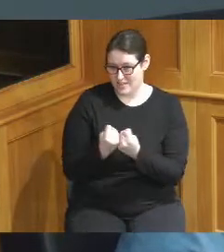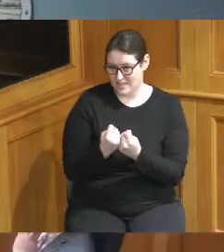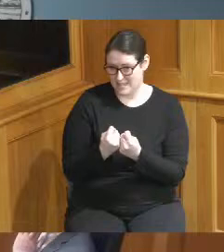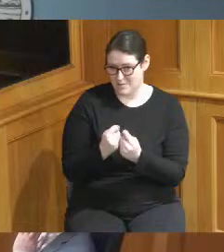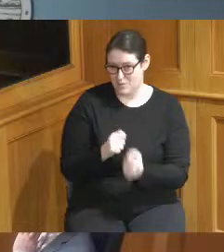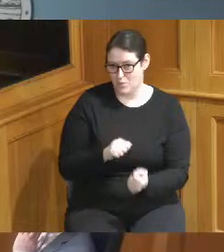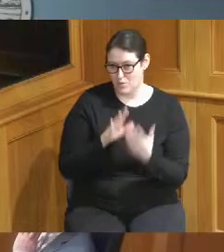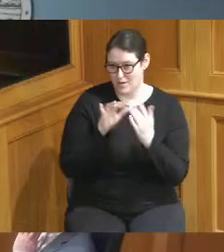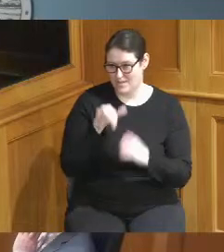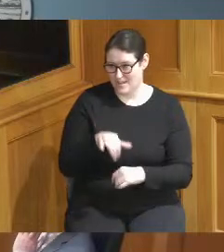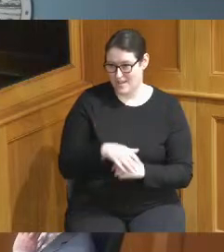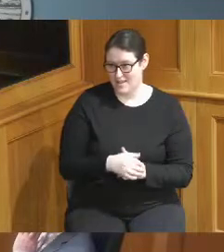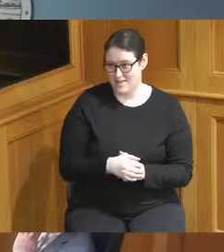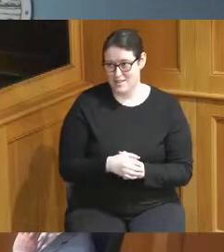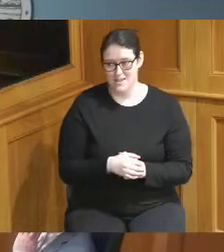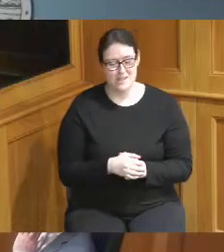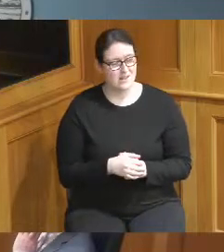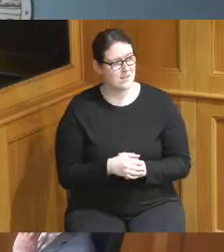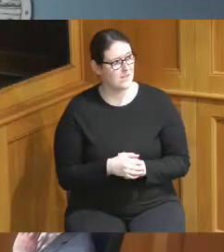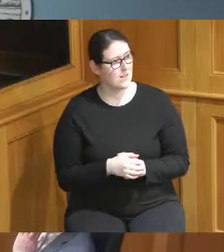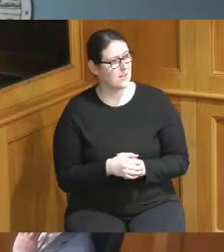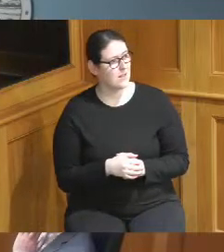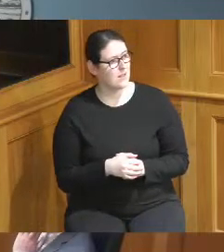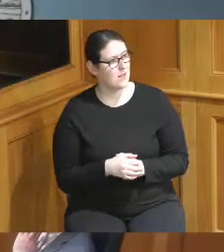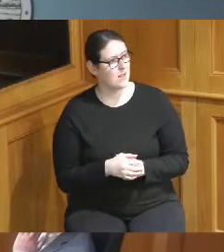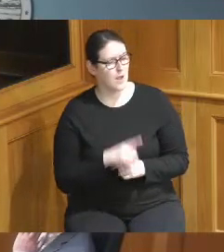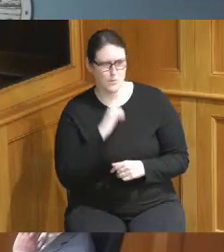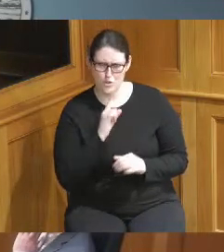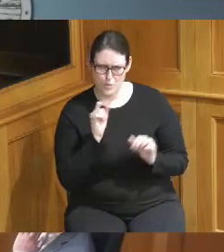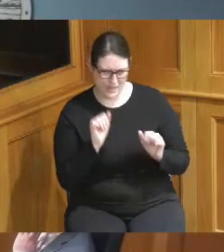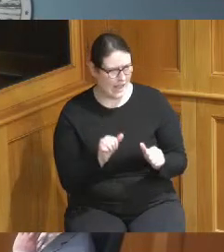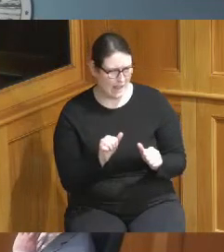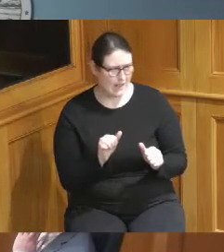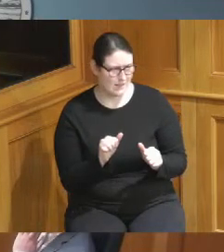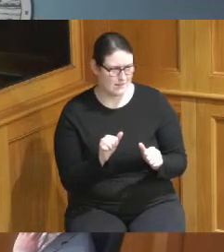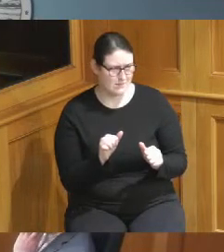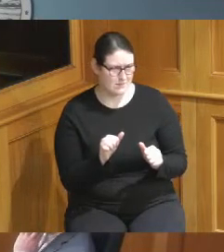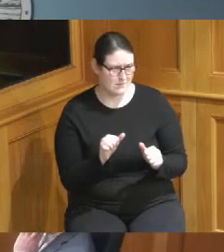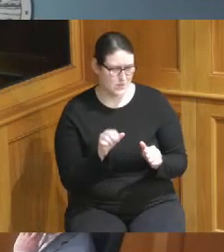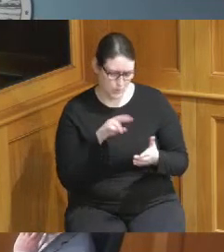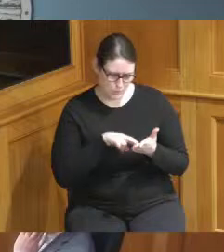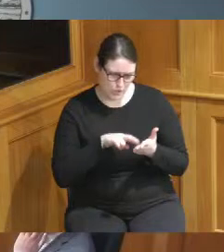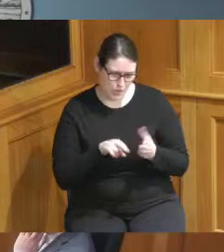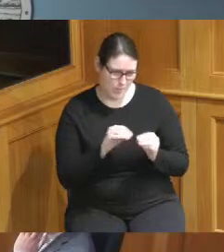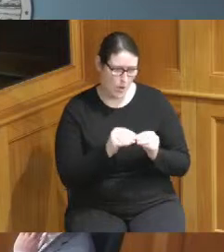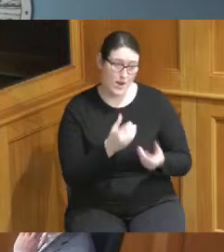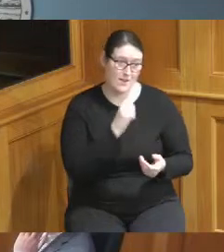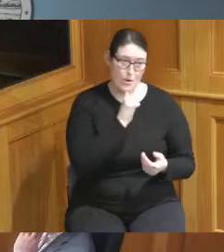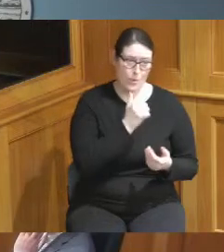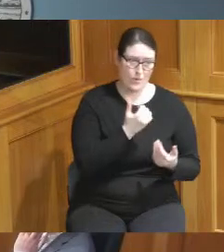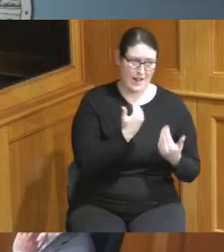was in 2021 I was met with some resistance and they said oh they got a handicap just go around